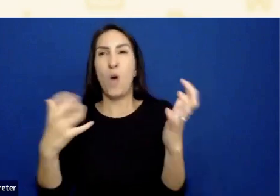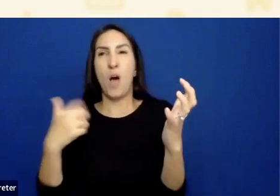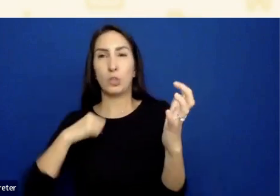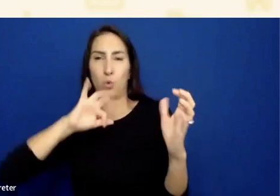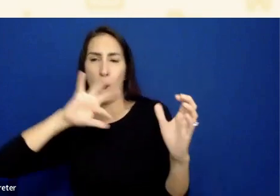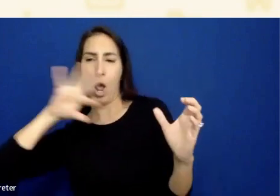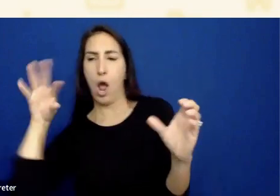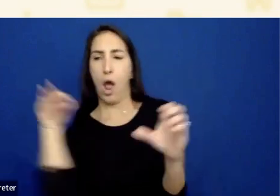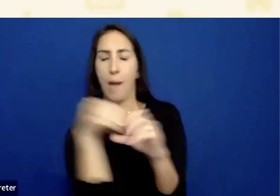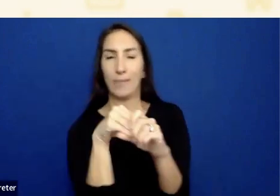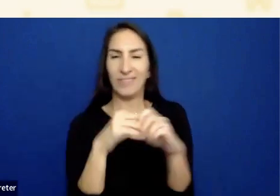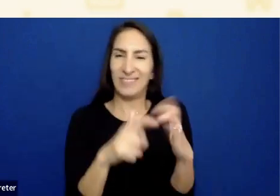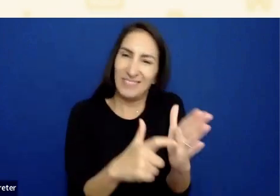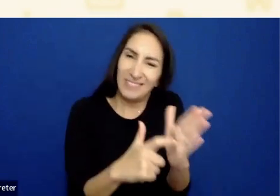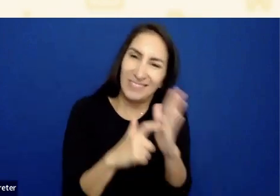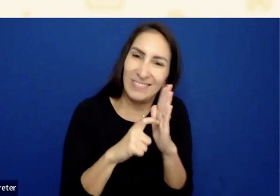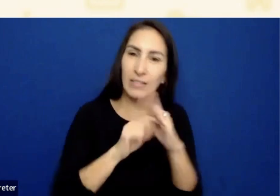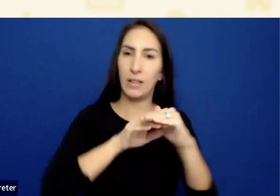What does that mean really in practical terms?